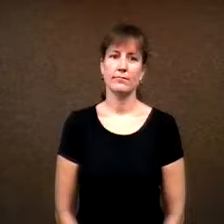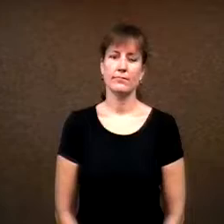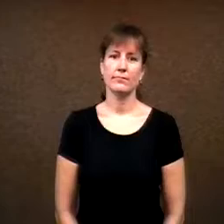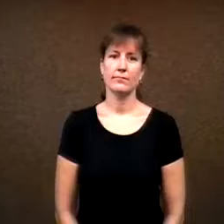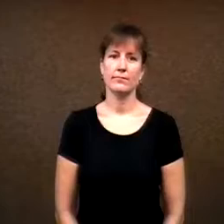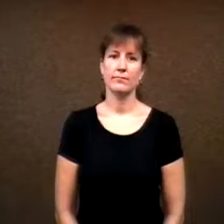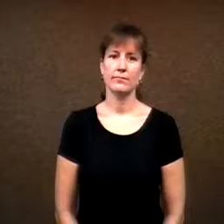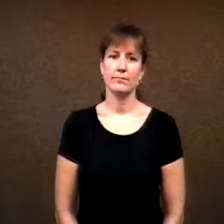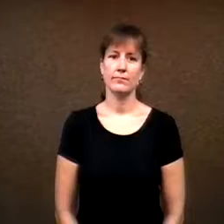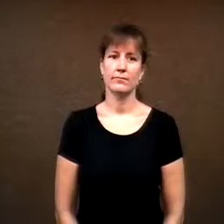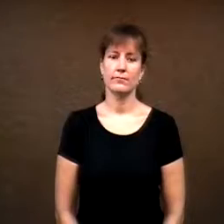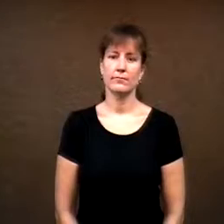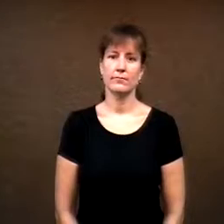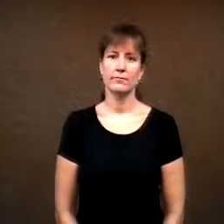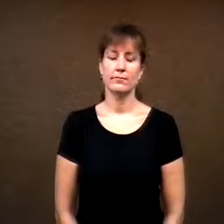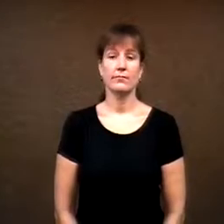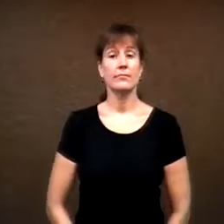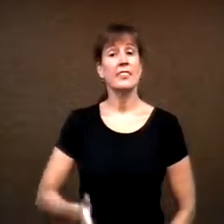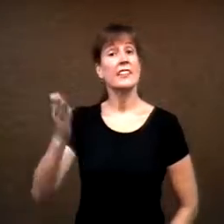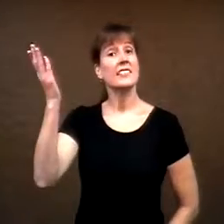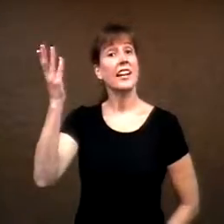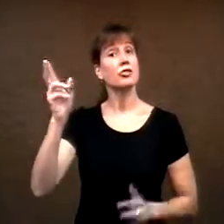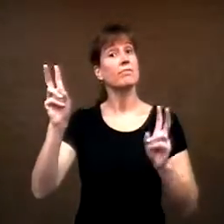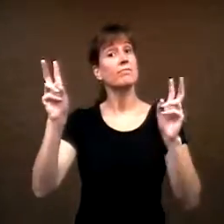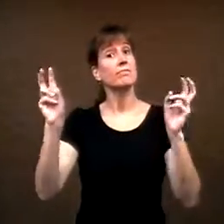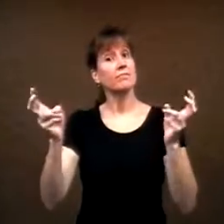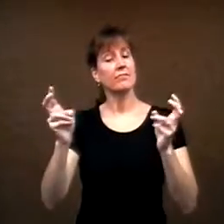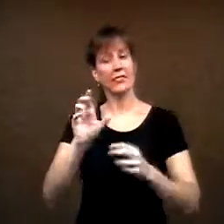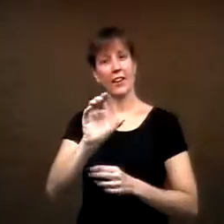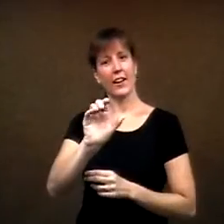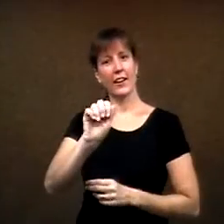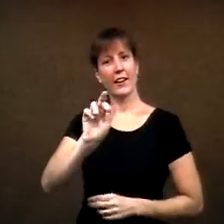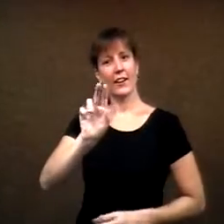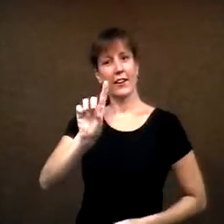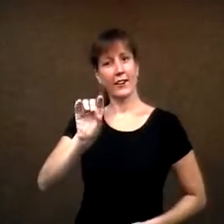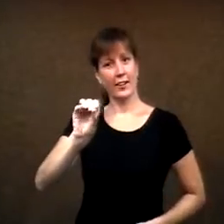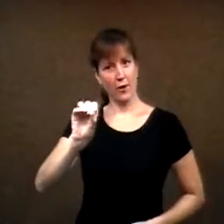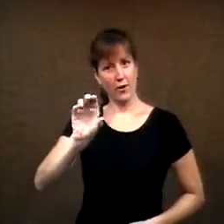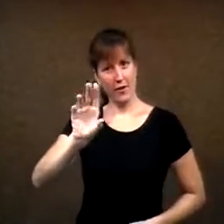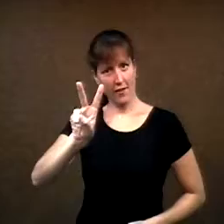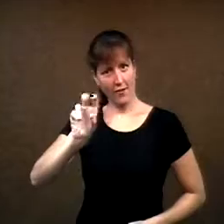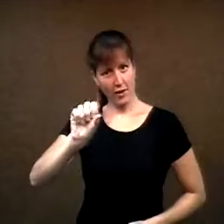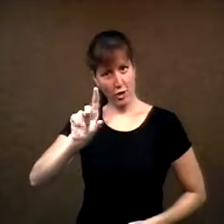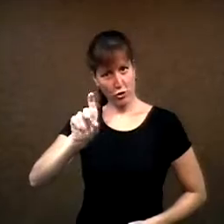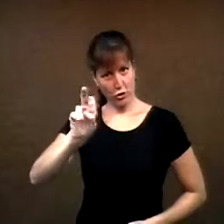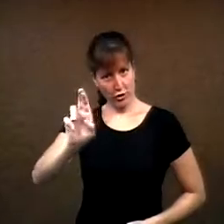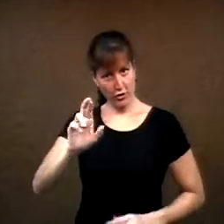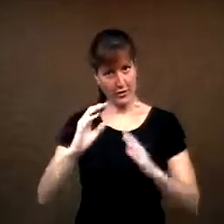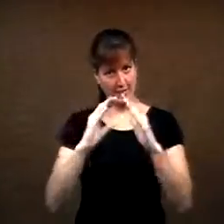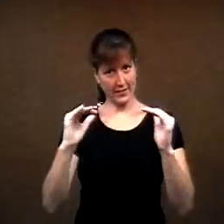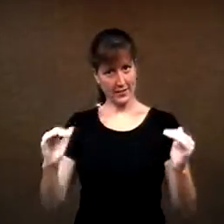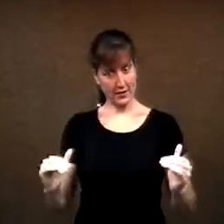This lecture will focus on the cardiovascular system, one of twelve or so, major organ systems in your body.